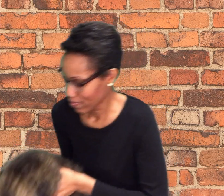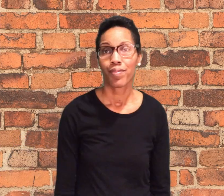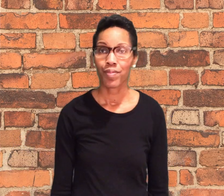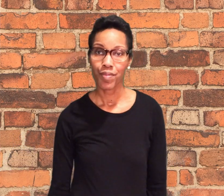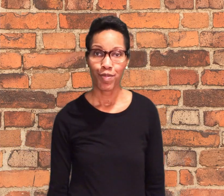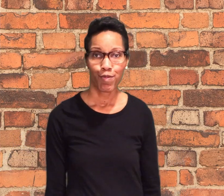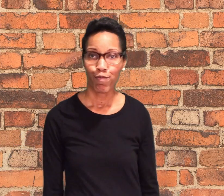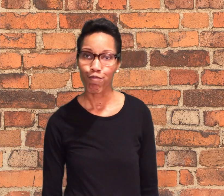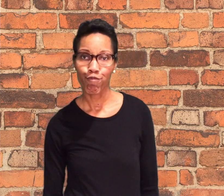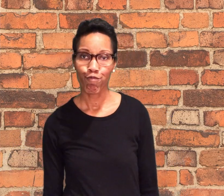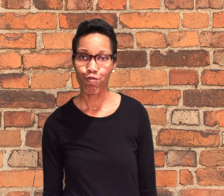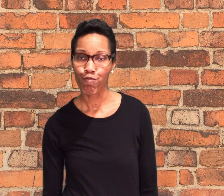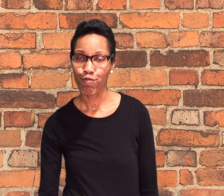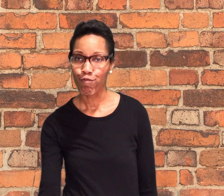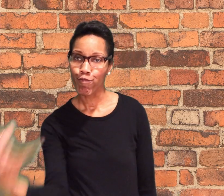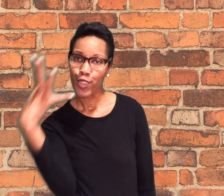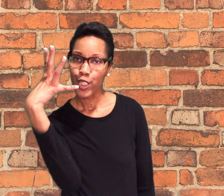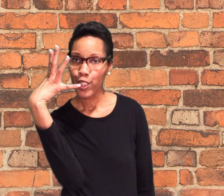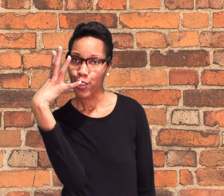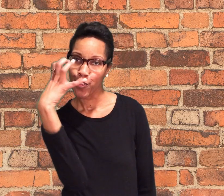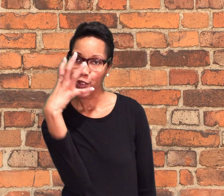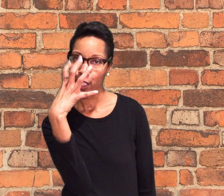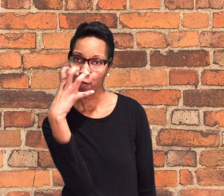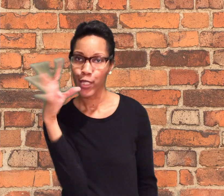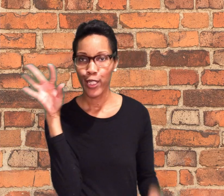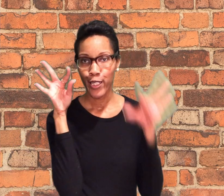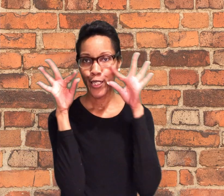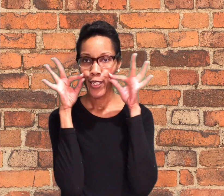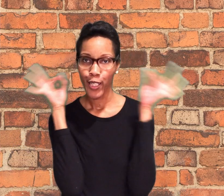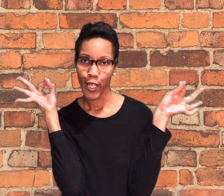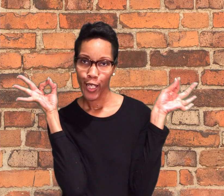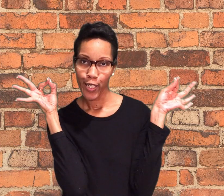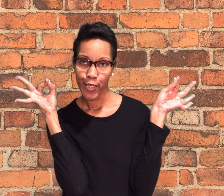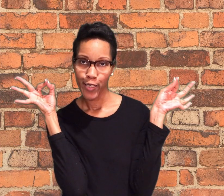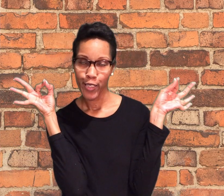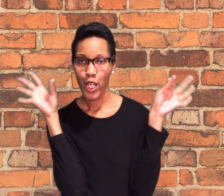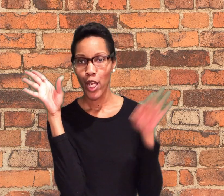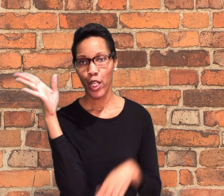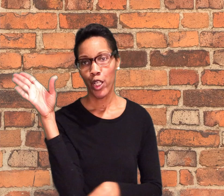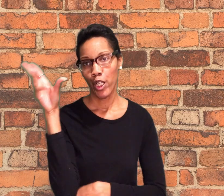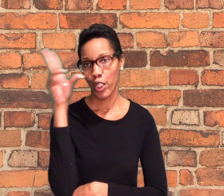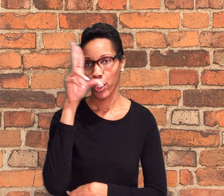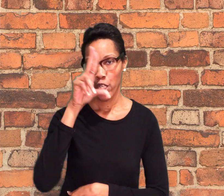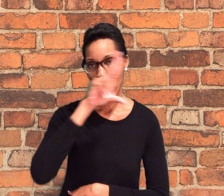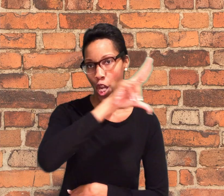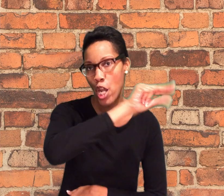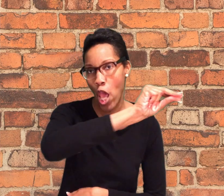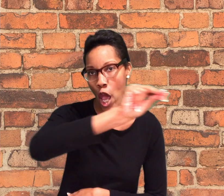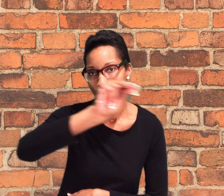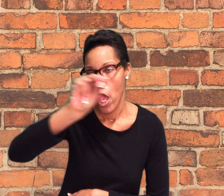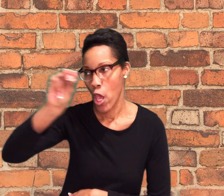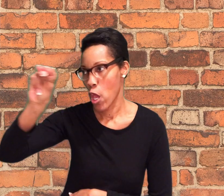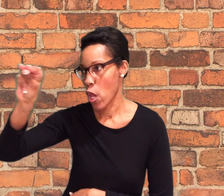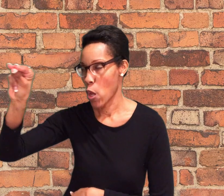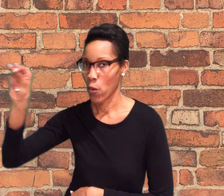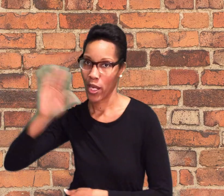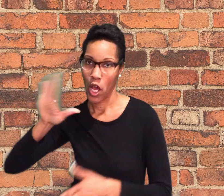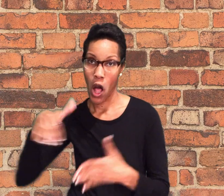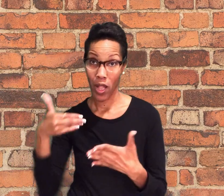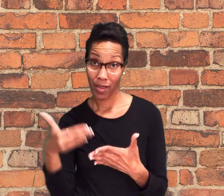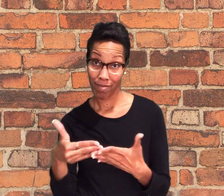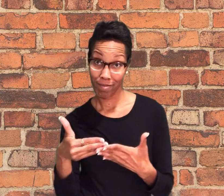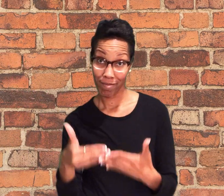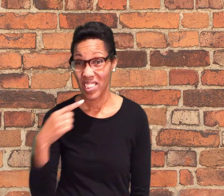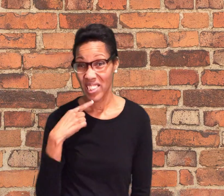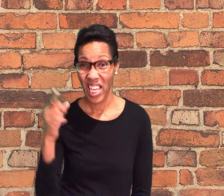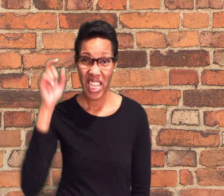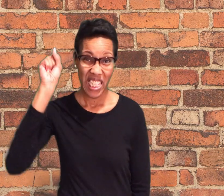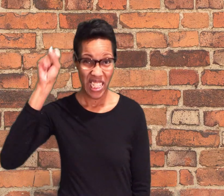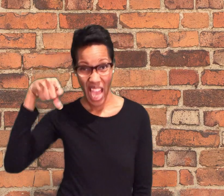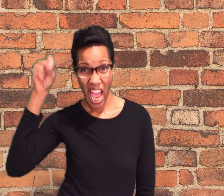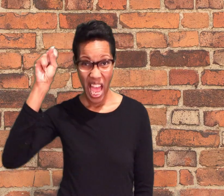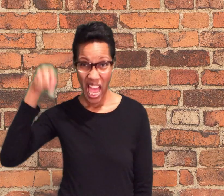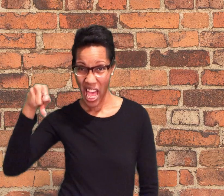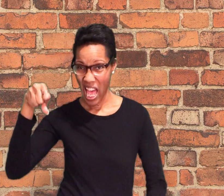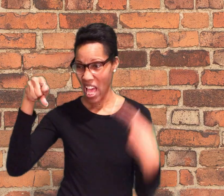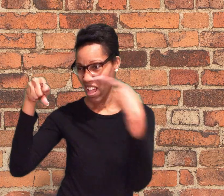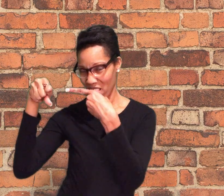Grumpy cat "No"